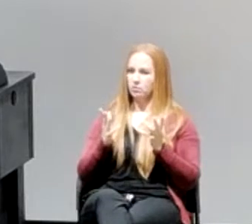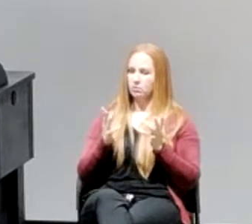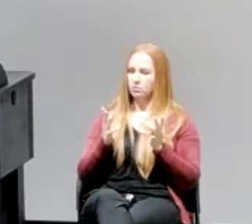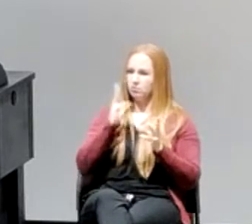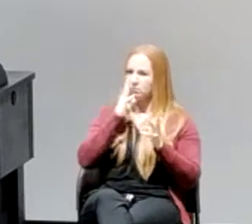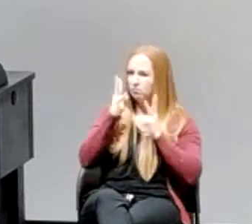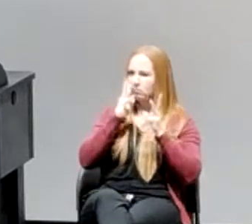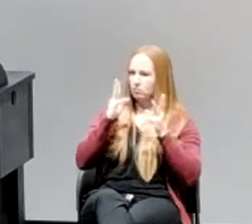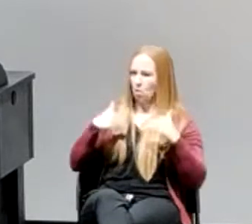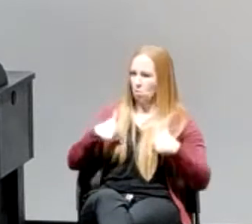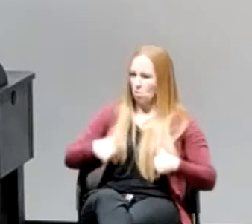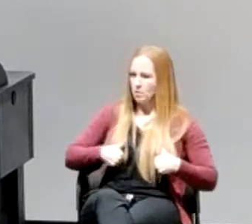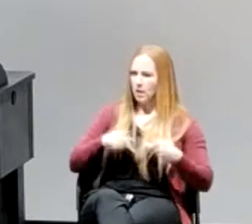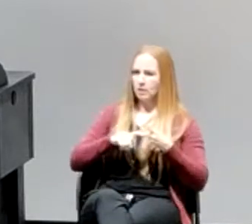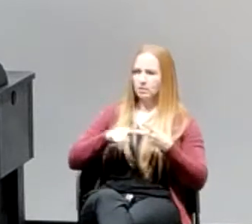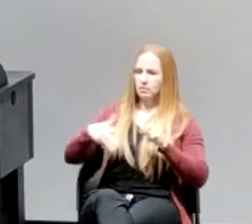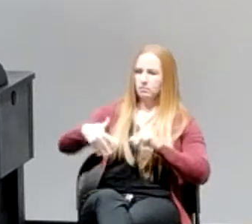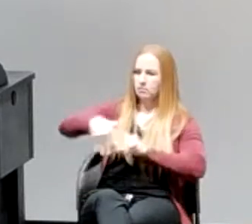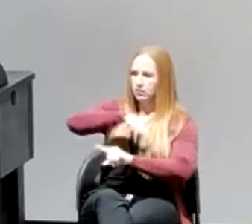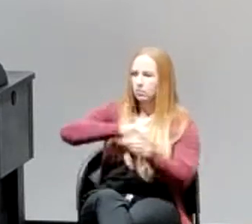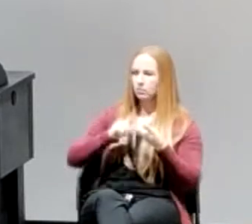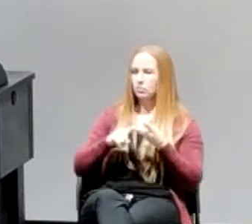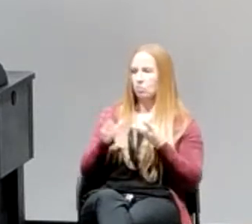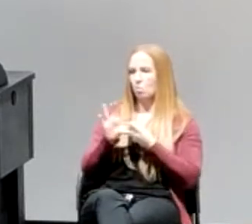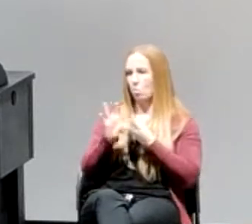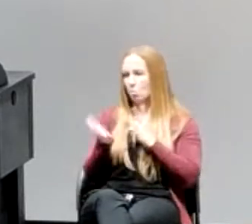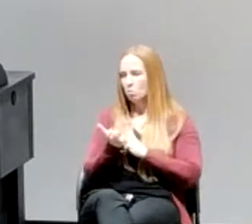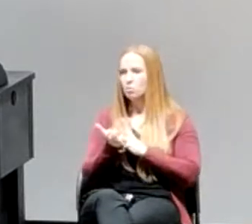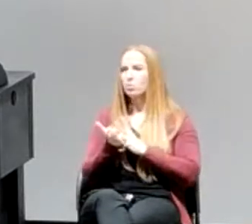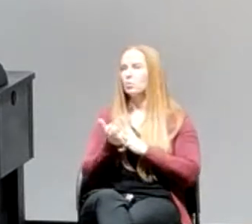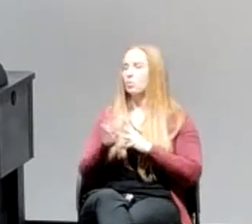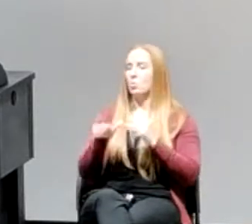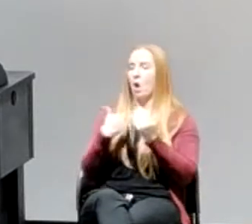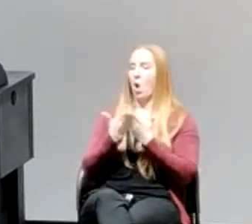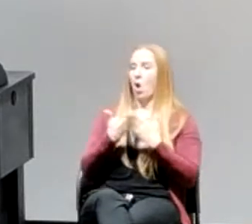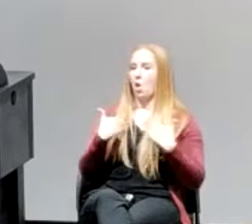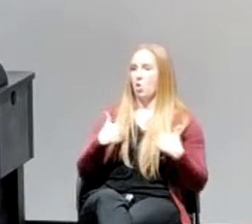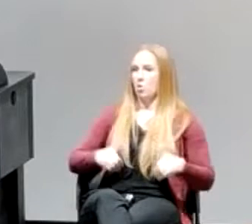Leadership today demands insistence around these issues and requires an obsession